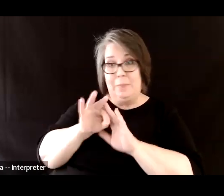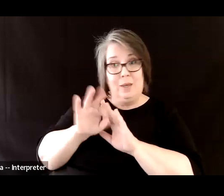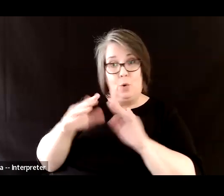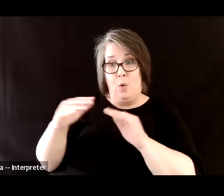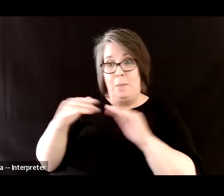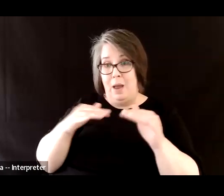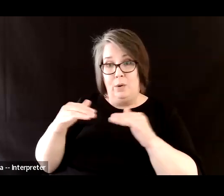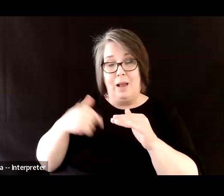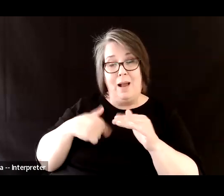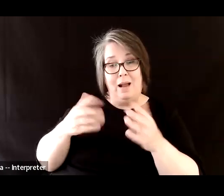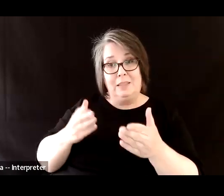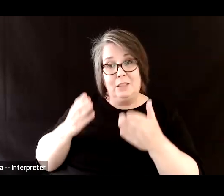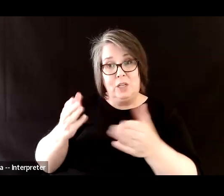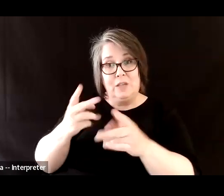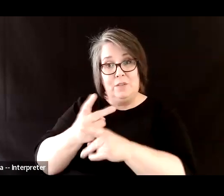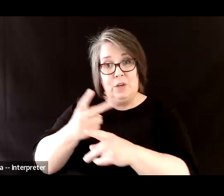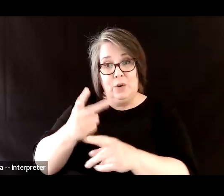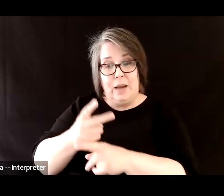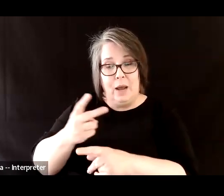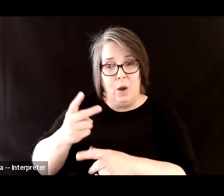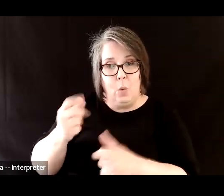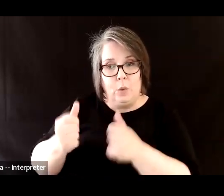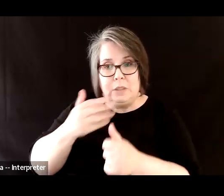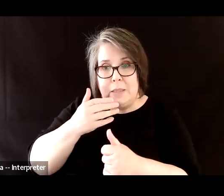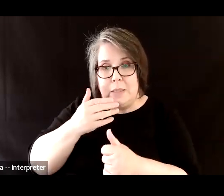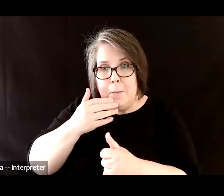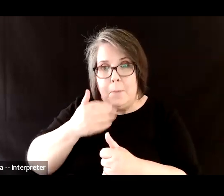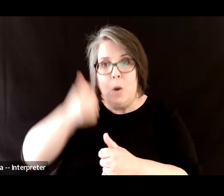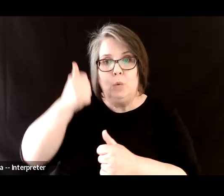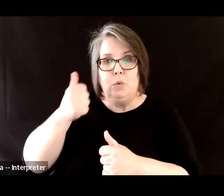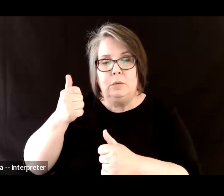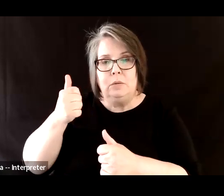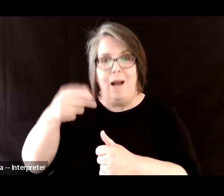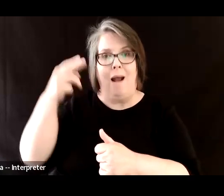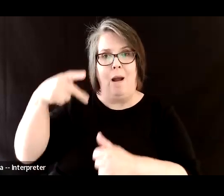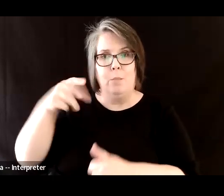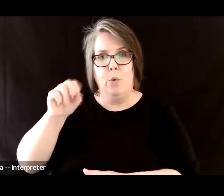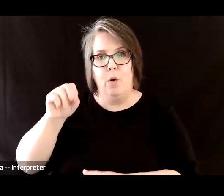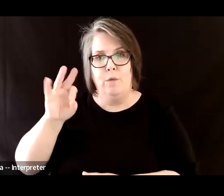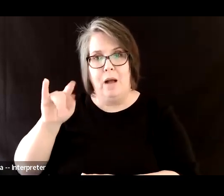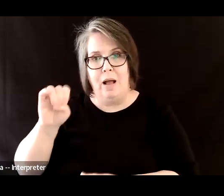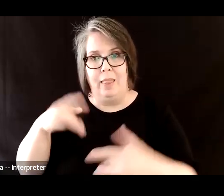I would suggest figuring out, what are your most high-profile events? What you can budget for.